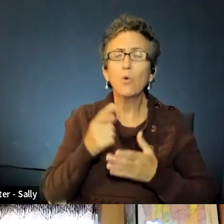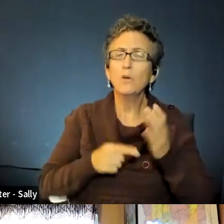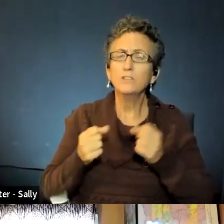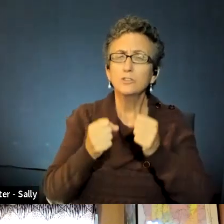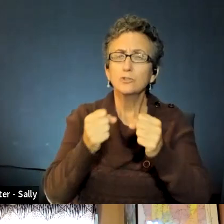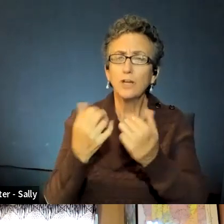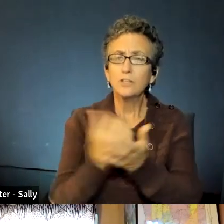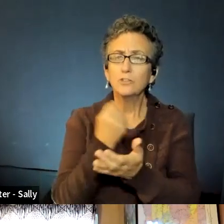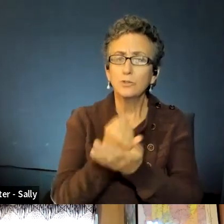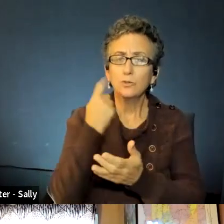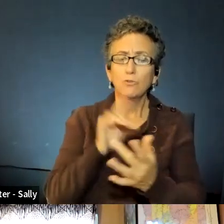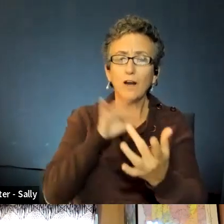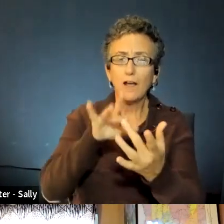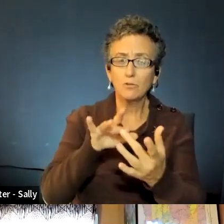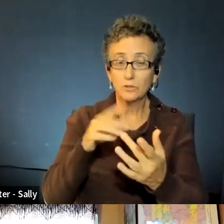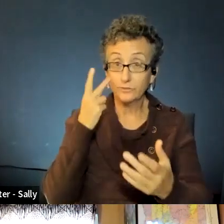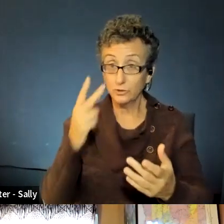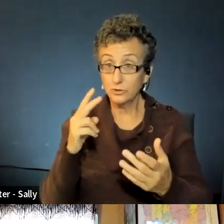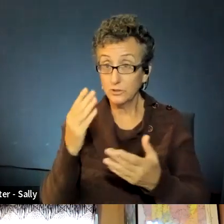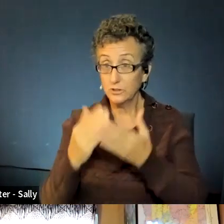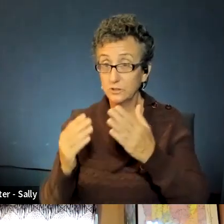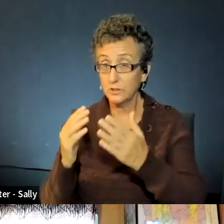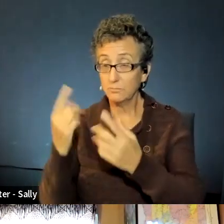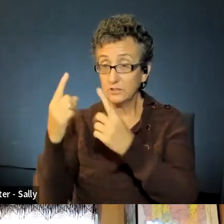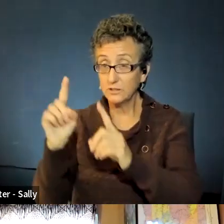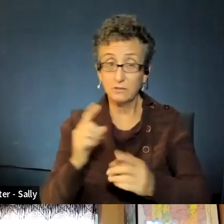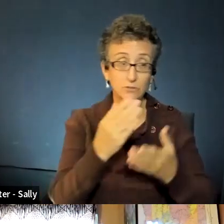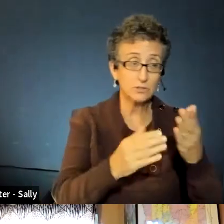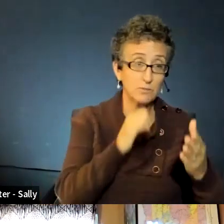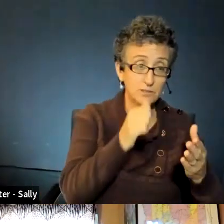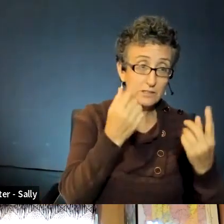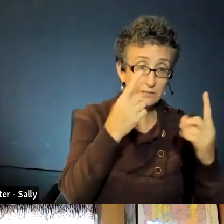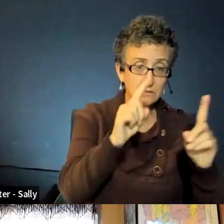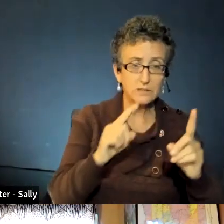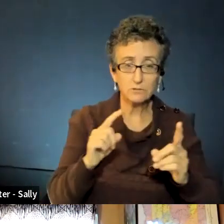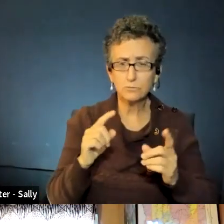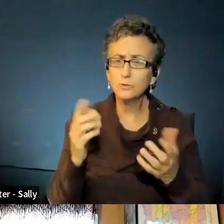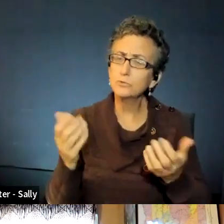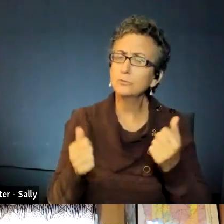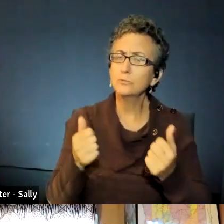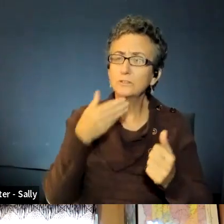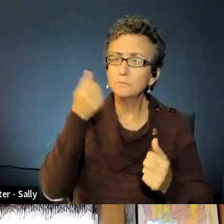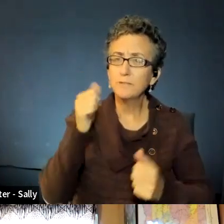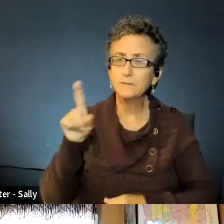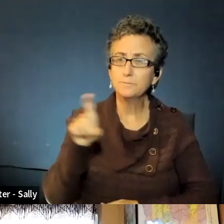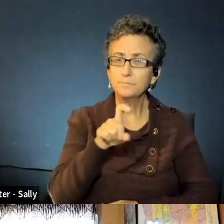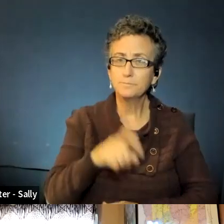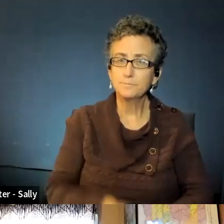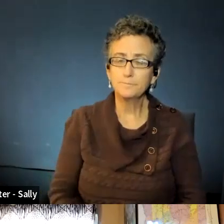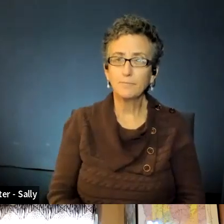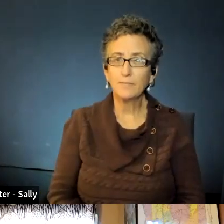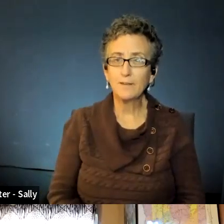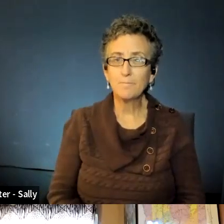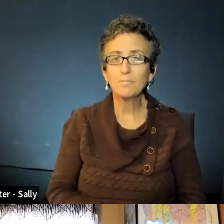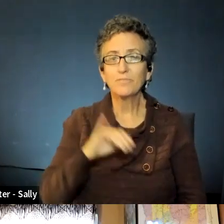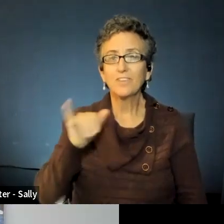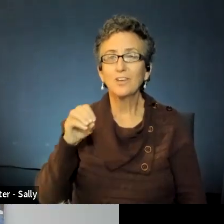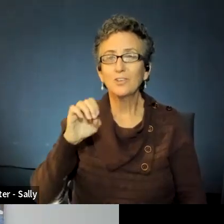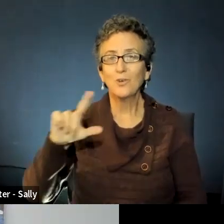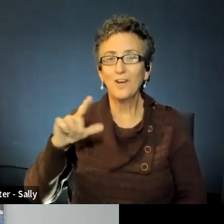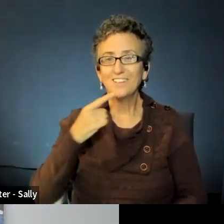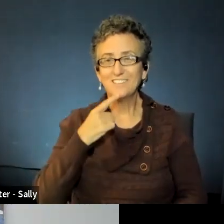That is how a lot of the new people actually meet as initially, but then we have our people that they have just been consumers that will forever, and they attend to. I would say both, there's people that already have goals that are consumers, and the new people that end up starting goals once they start the group.